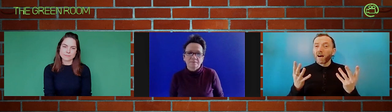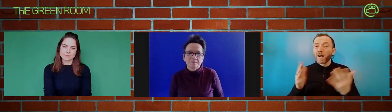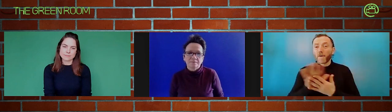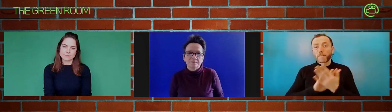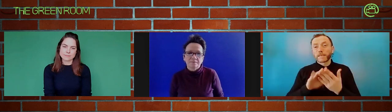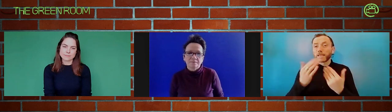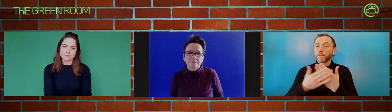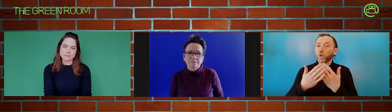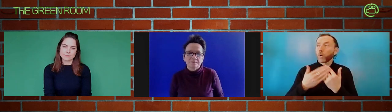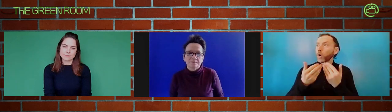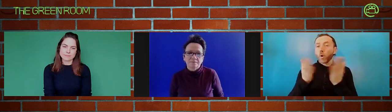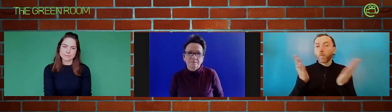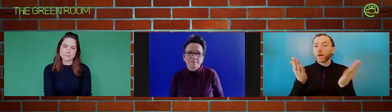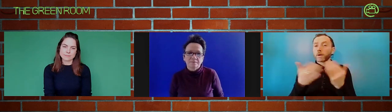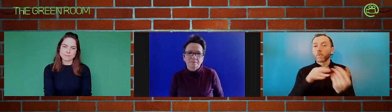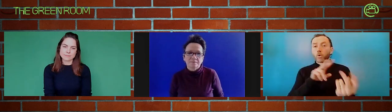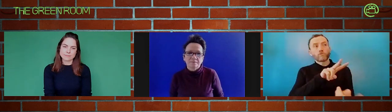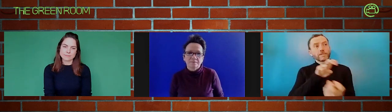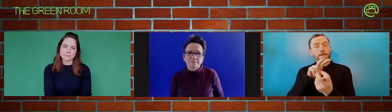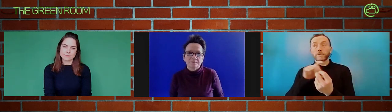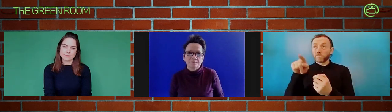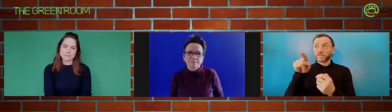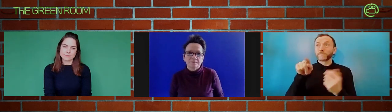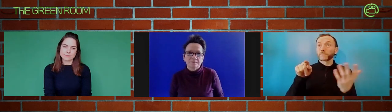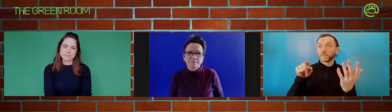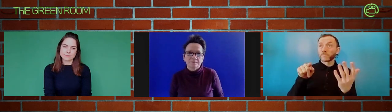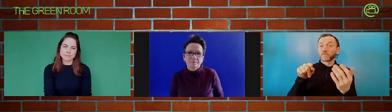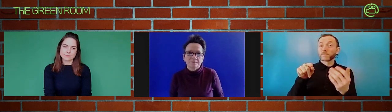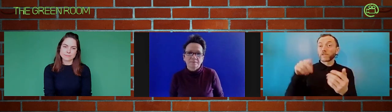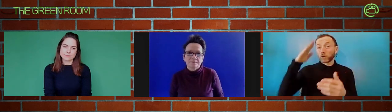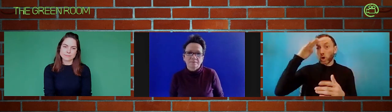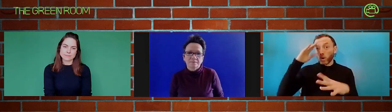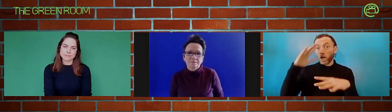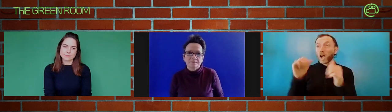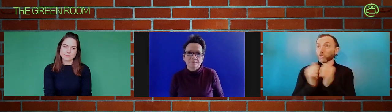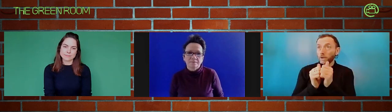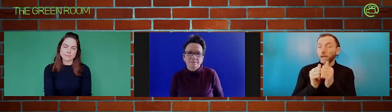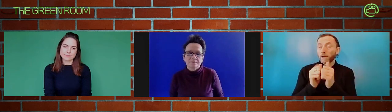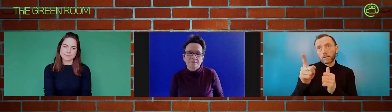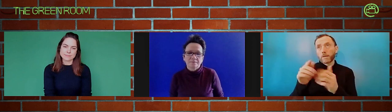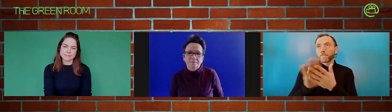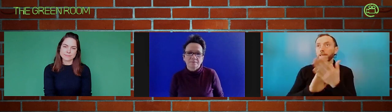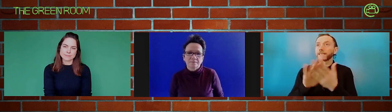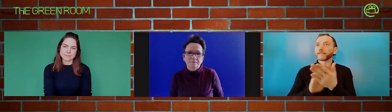I agree with you Jo.I think it's getting in there early with all these things and I